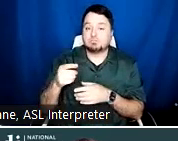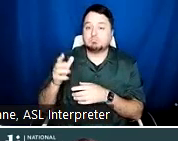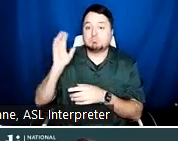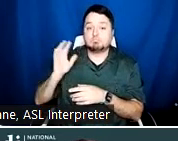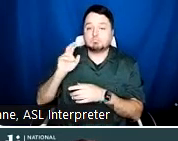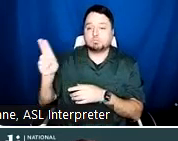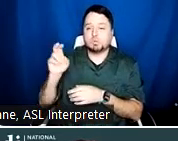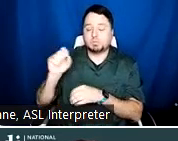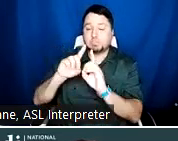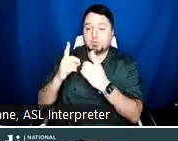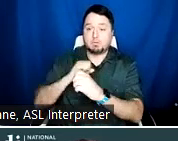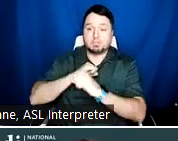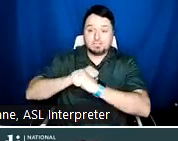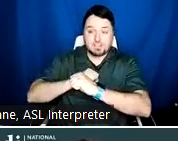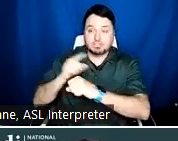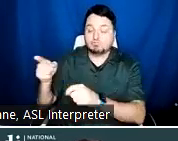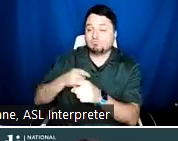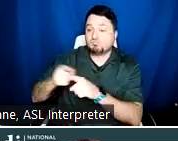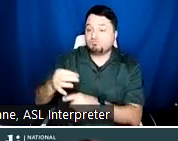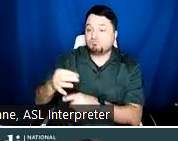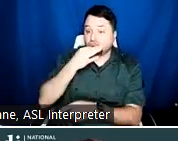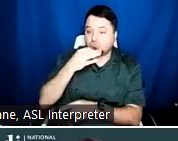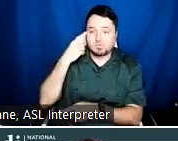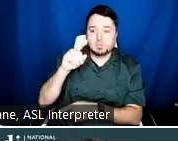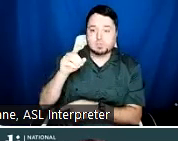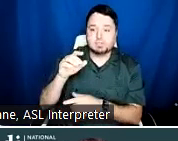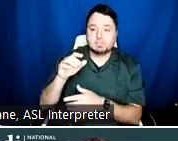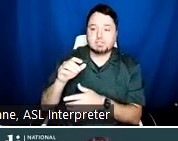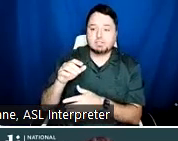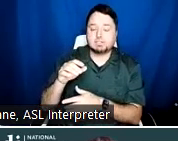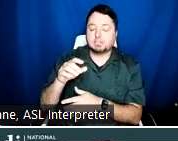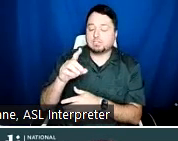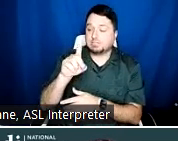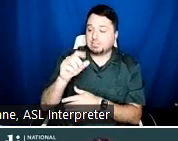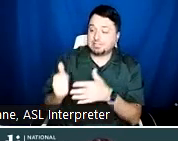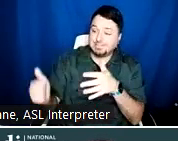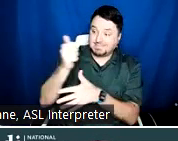where she served as a subject matter expert and Senior Disability Policy Advisor for diversity,